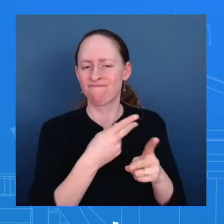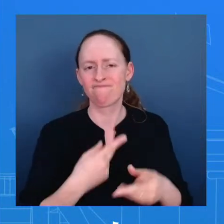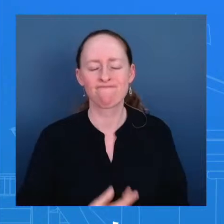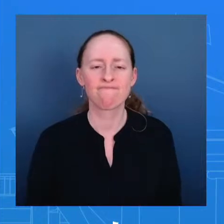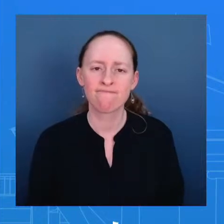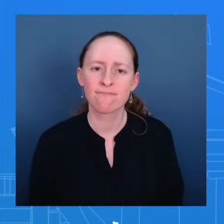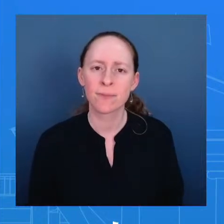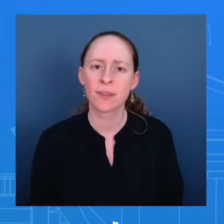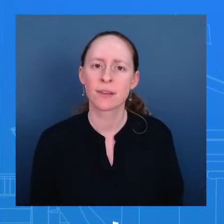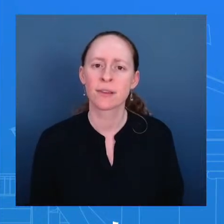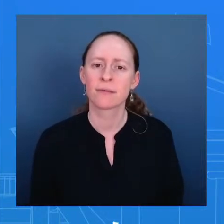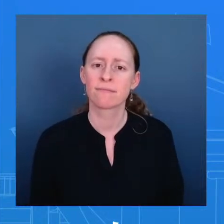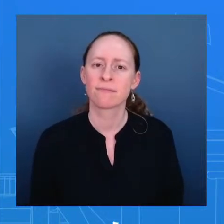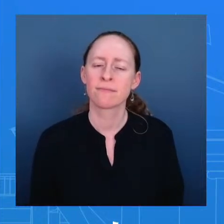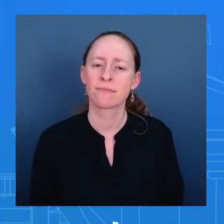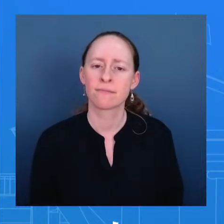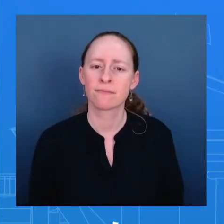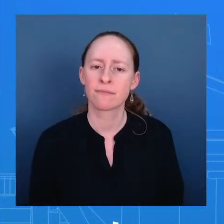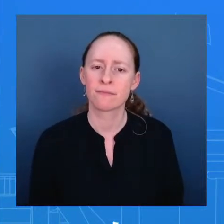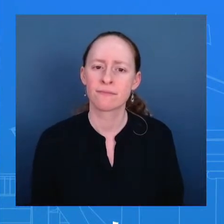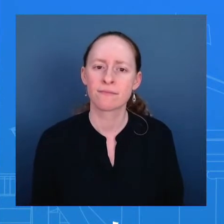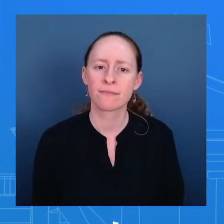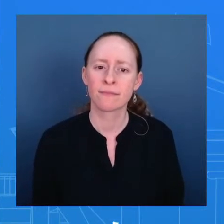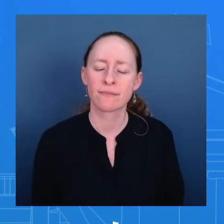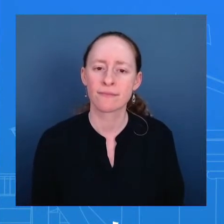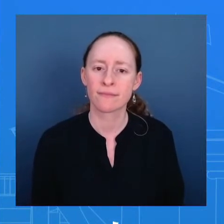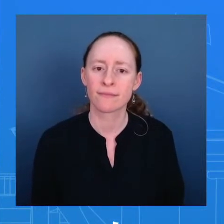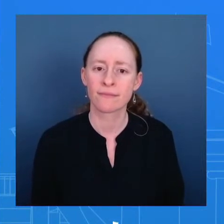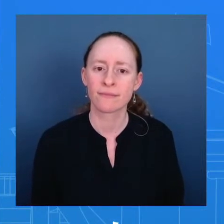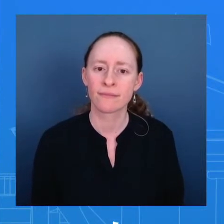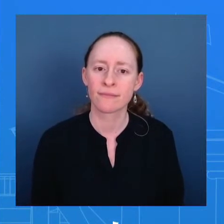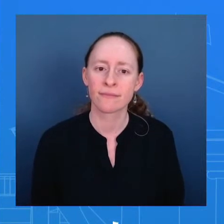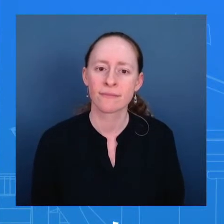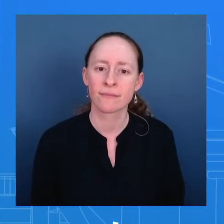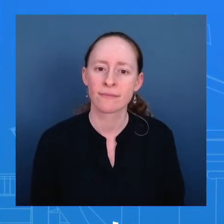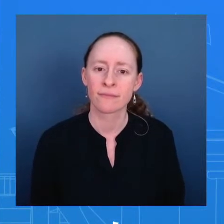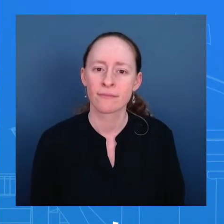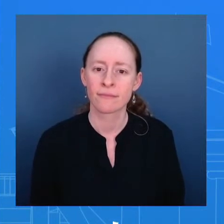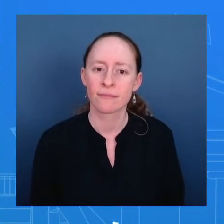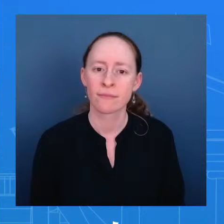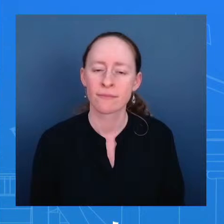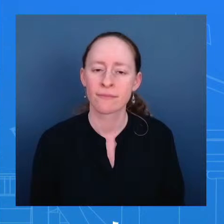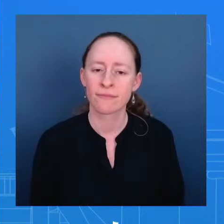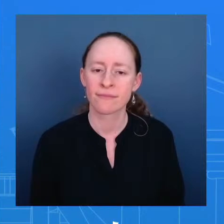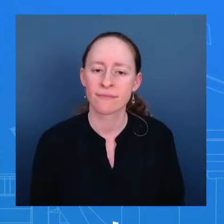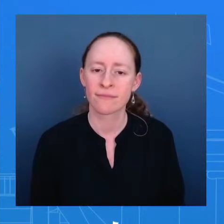And then I have to go. The Press: Thank you, Karine. Israeli Defense Minister Yoav Gallant yesterday publicly questioned Prime Minister Netan- --